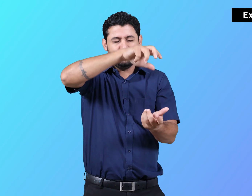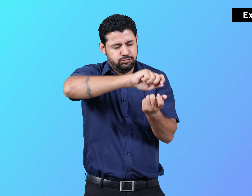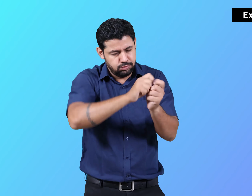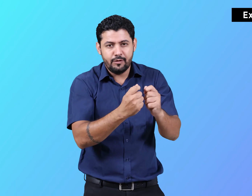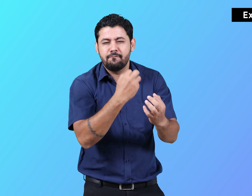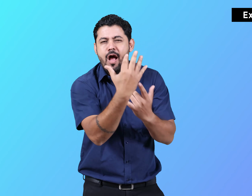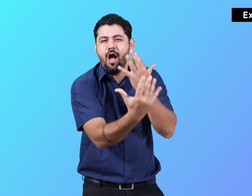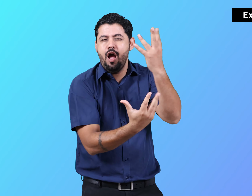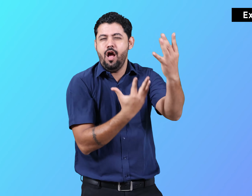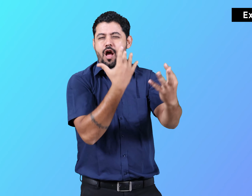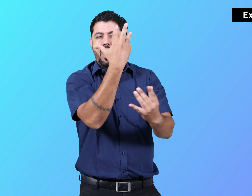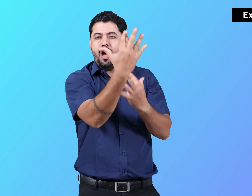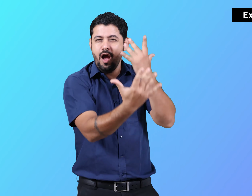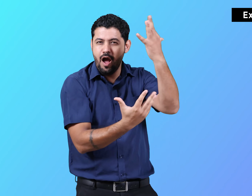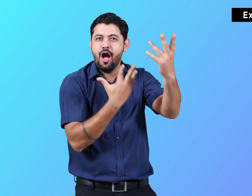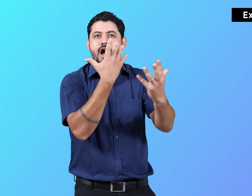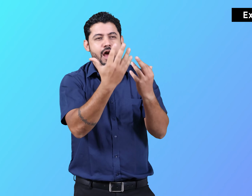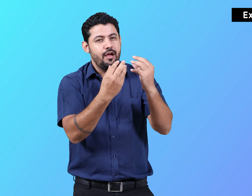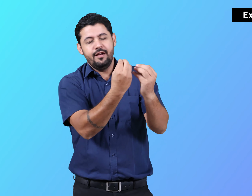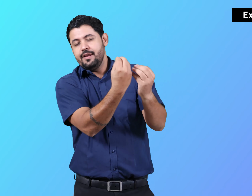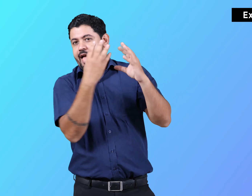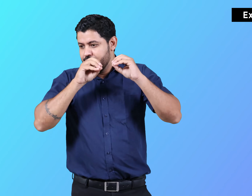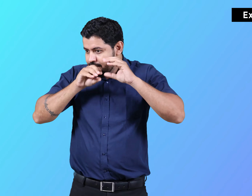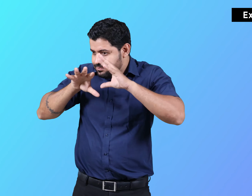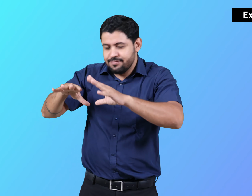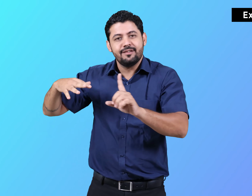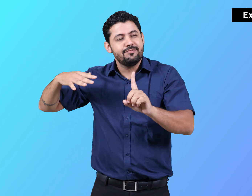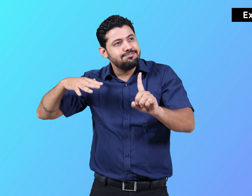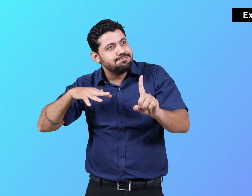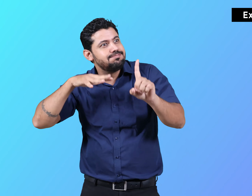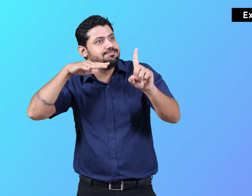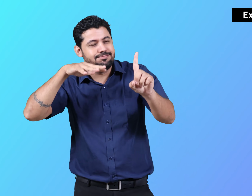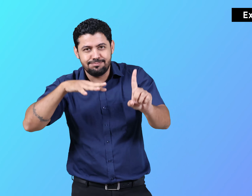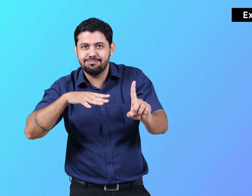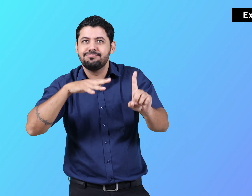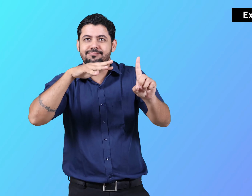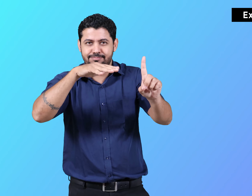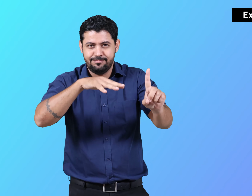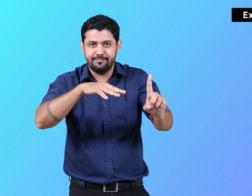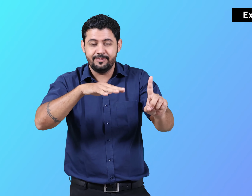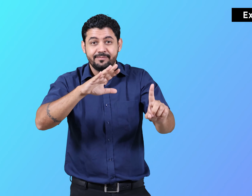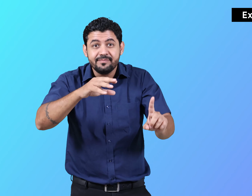This fire gave them light so that they could also travel at night.